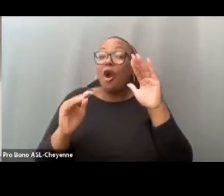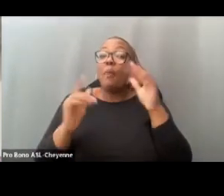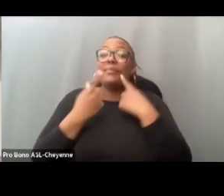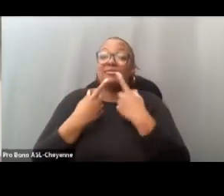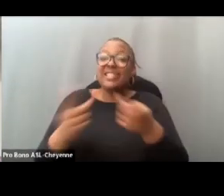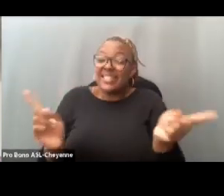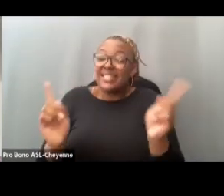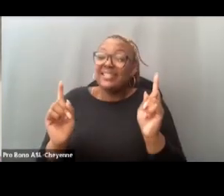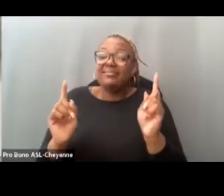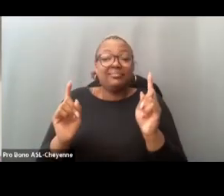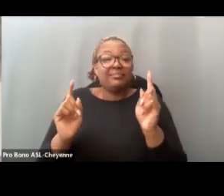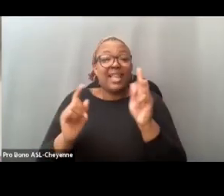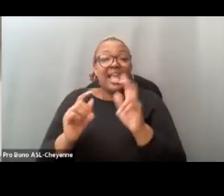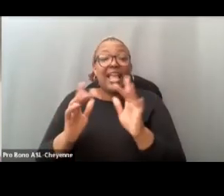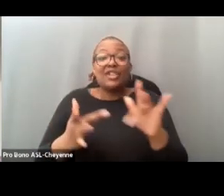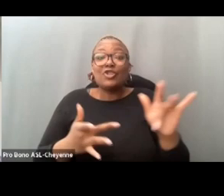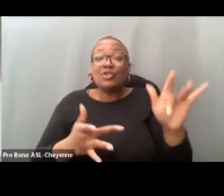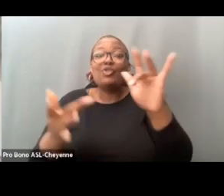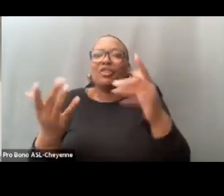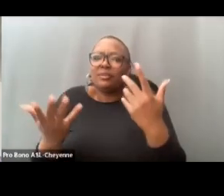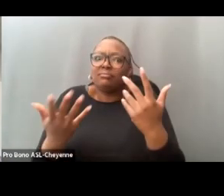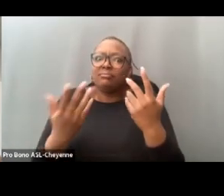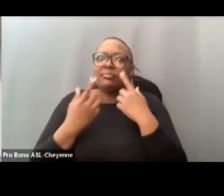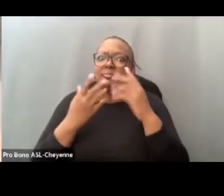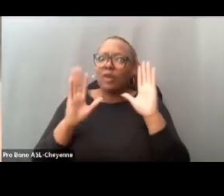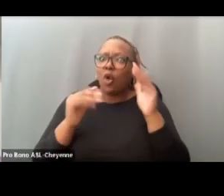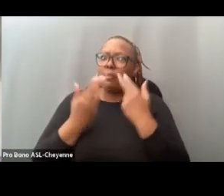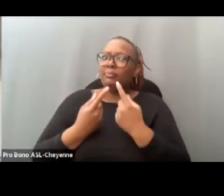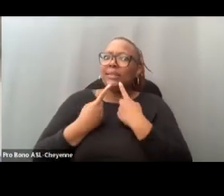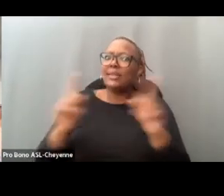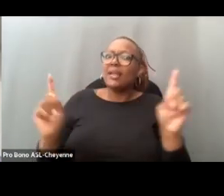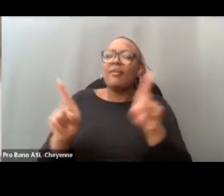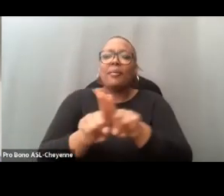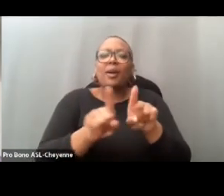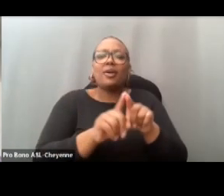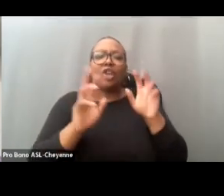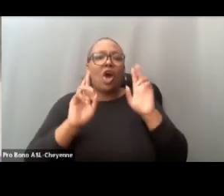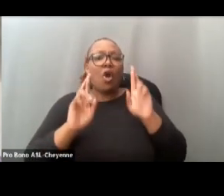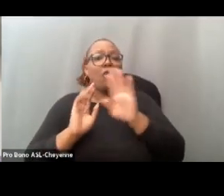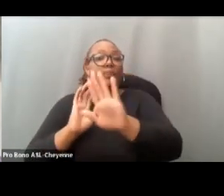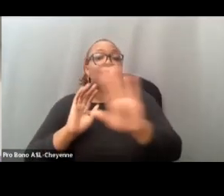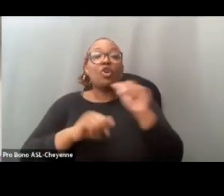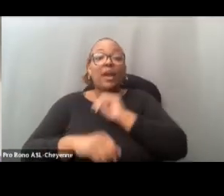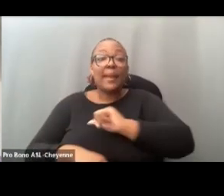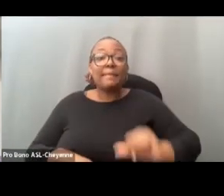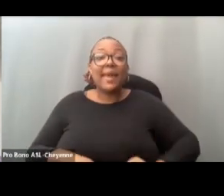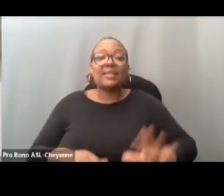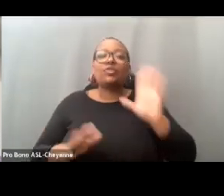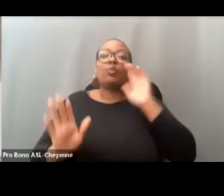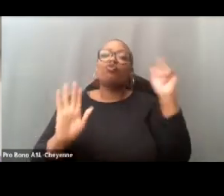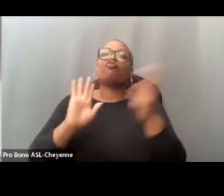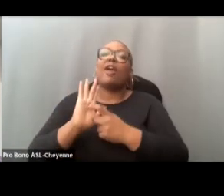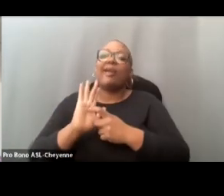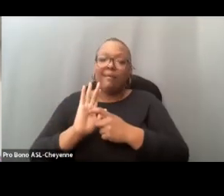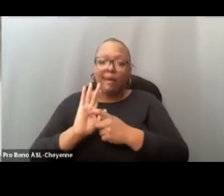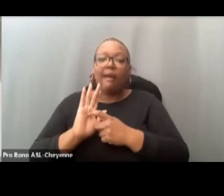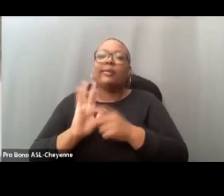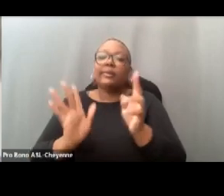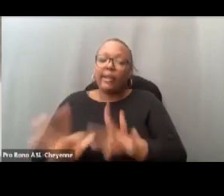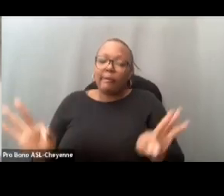in touring it, and I hope that your ambassadors will recognize its importance.